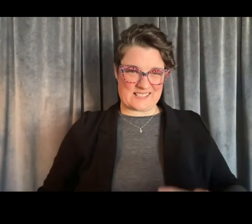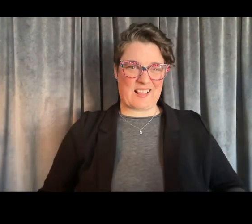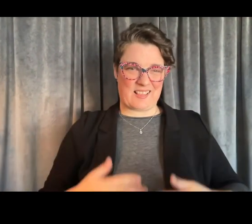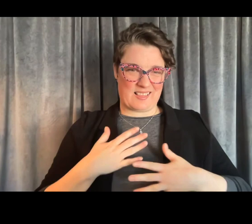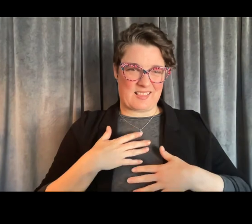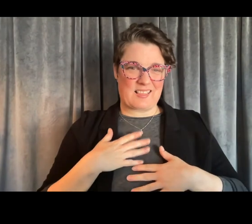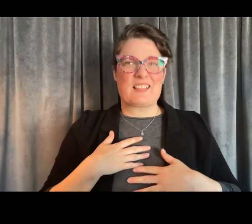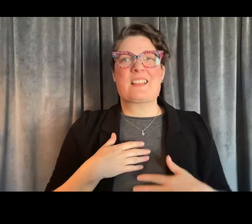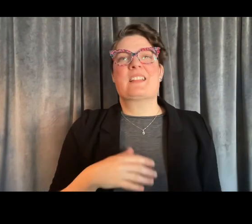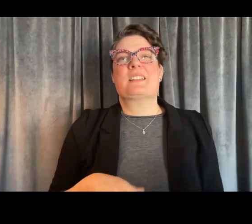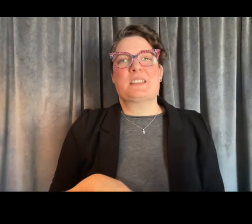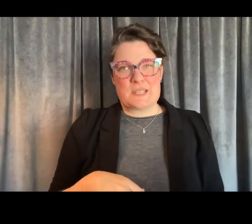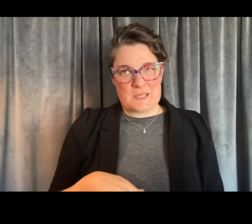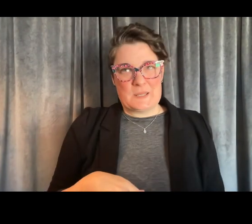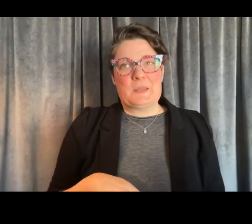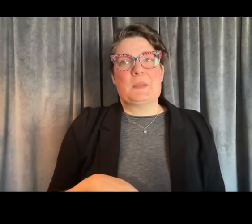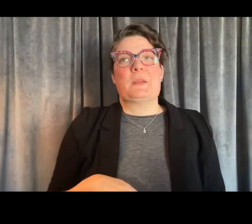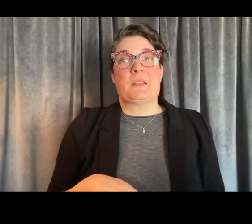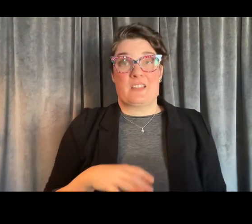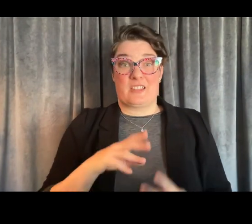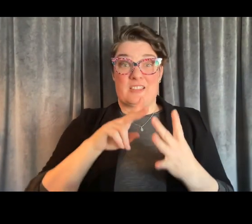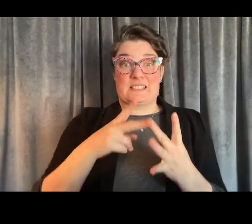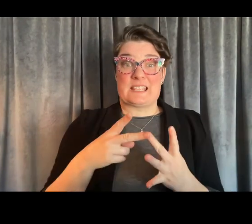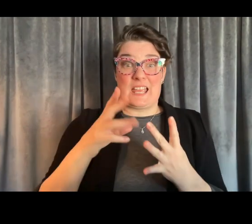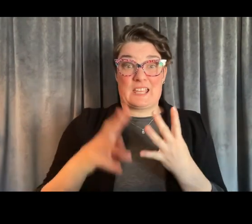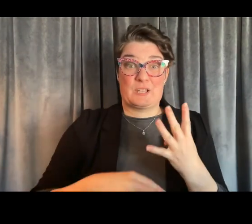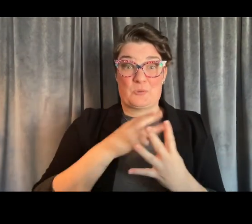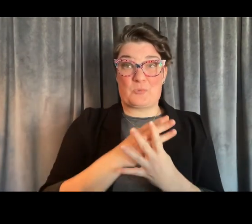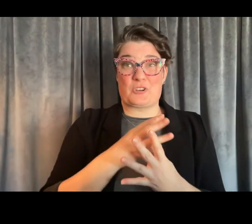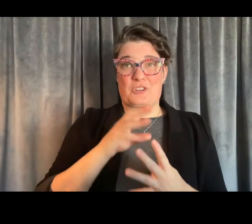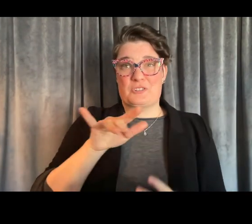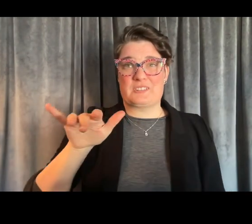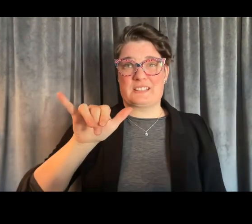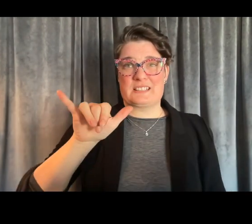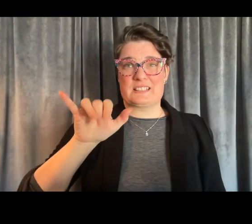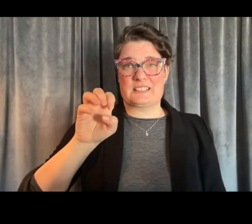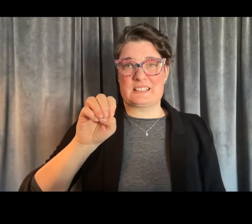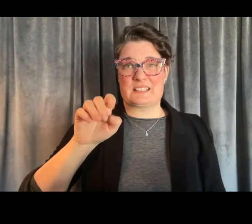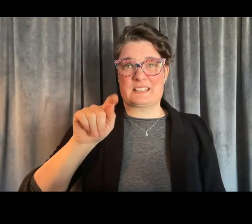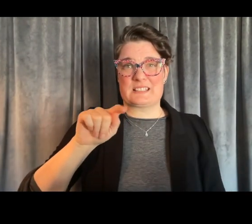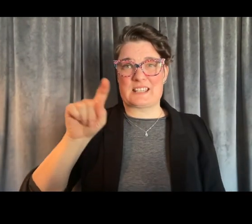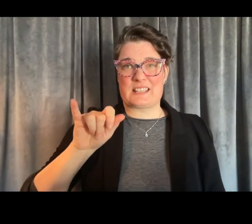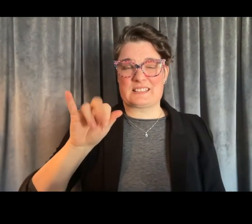And the second world is Yetzirah, the world of formation.